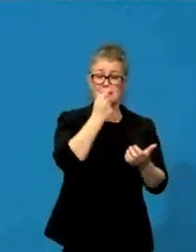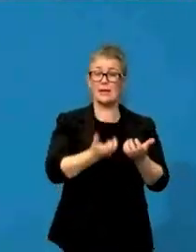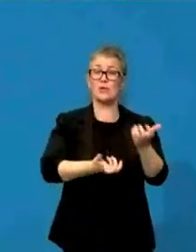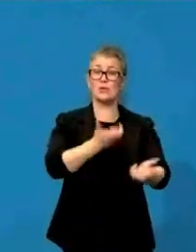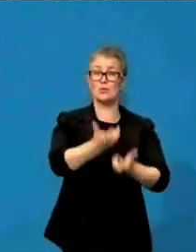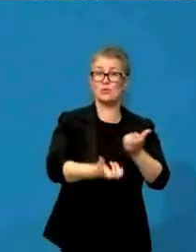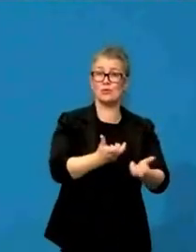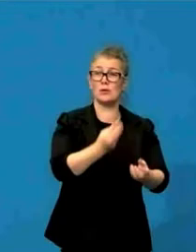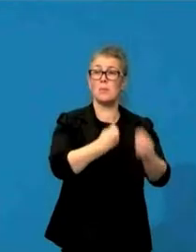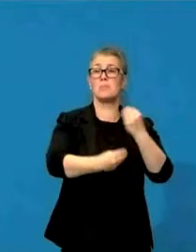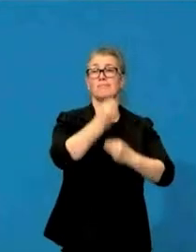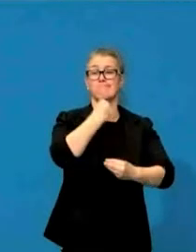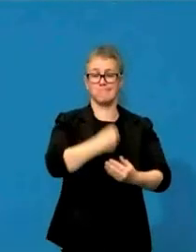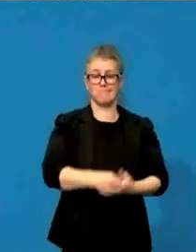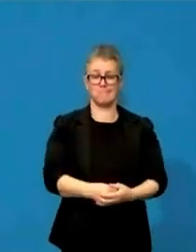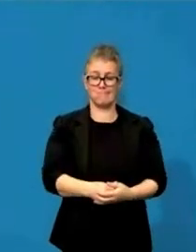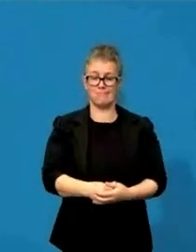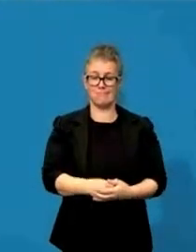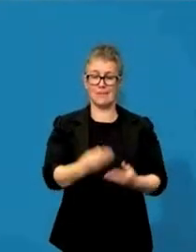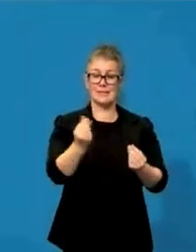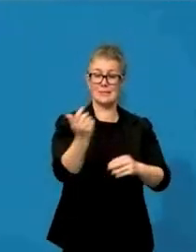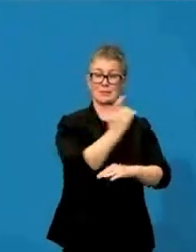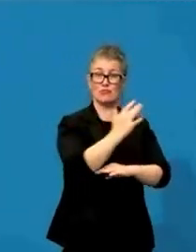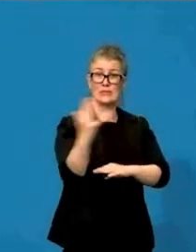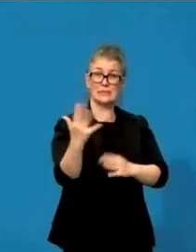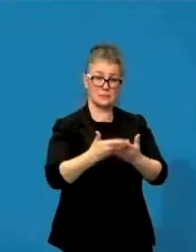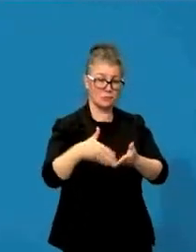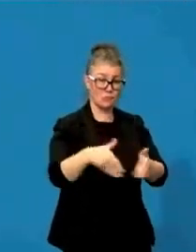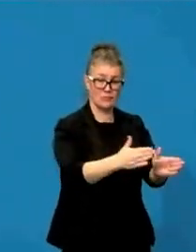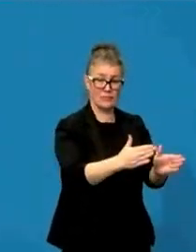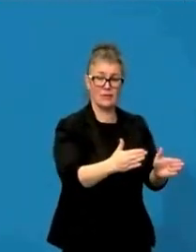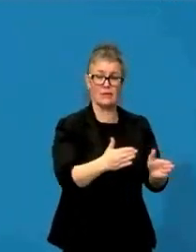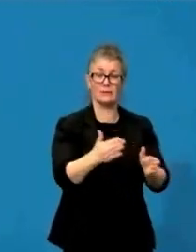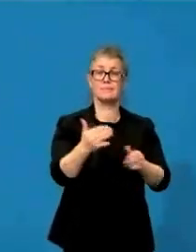And some of the trees along the river, they're like medicine.